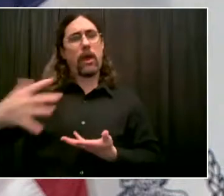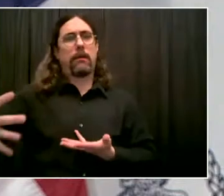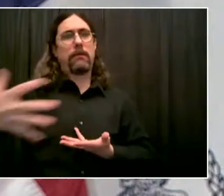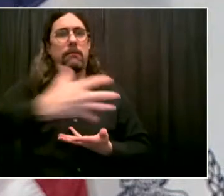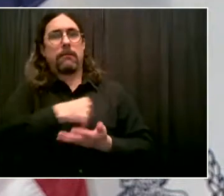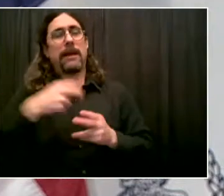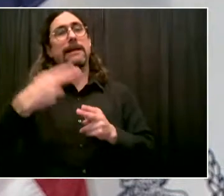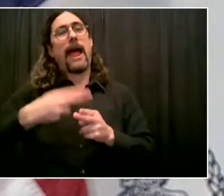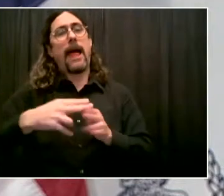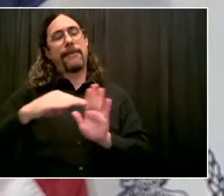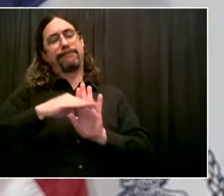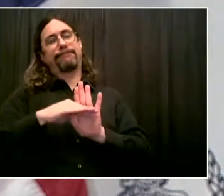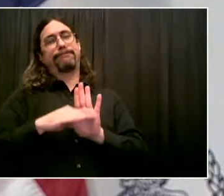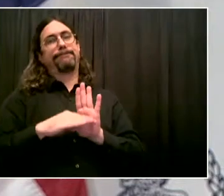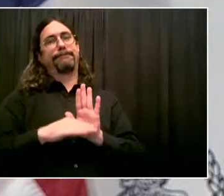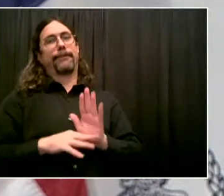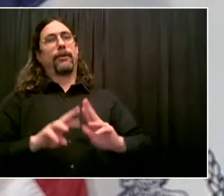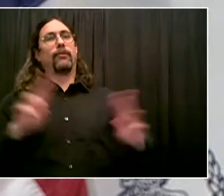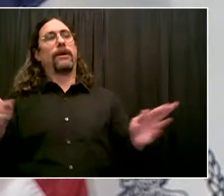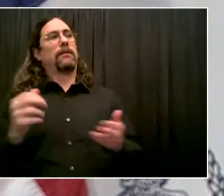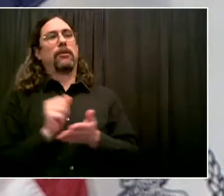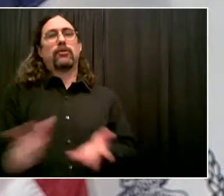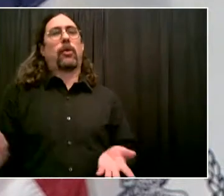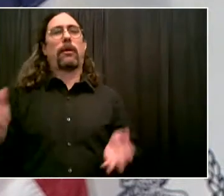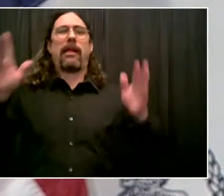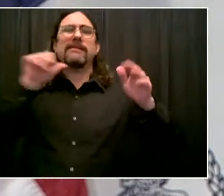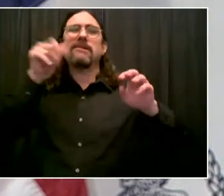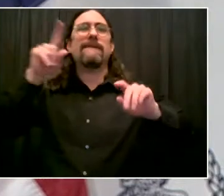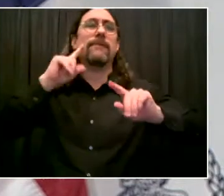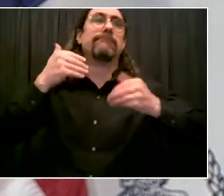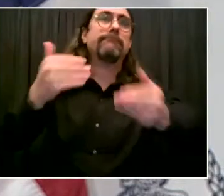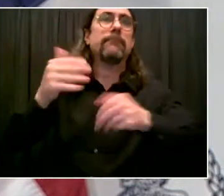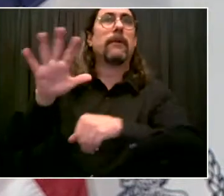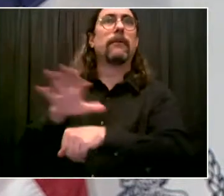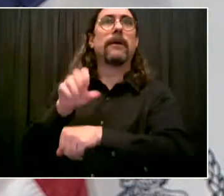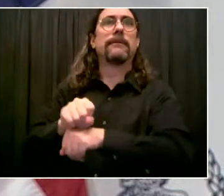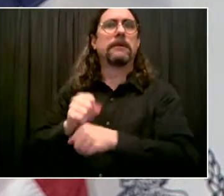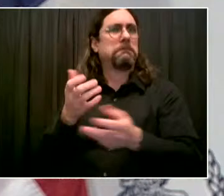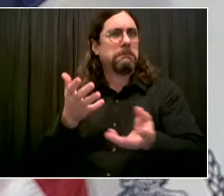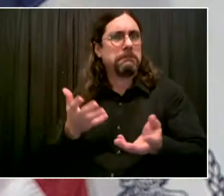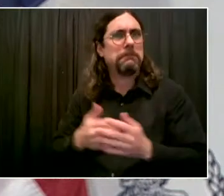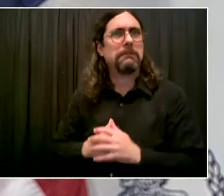VACCINATED. KRISTIN, THANK YOU FOR THE QUESTION.